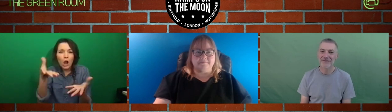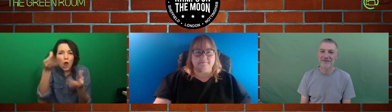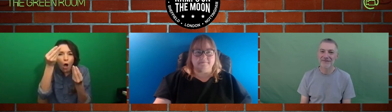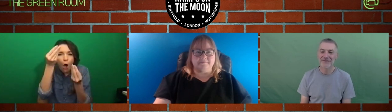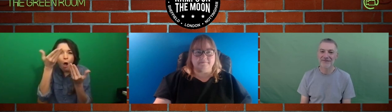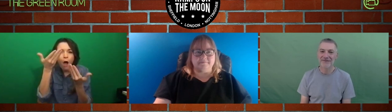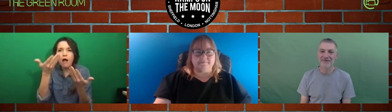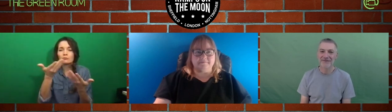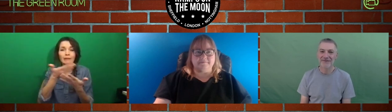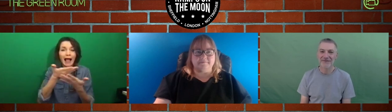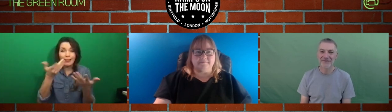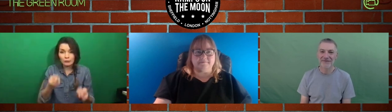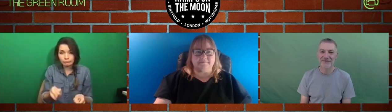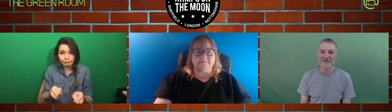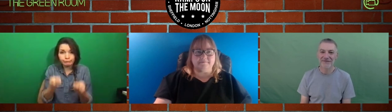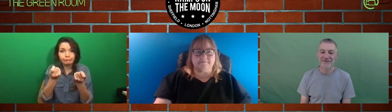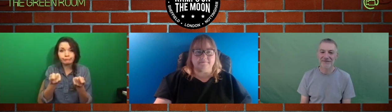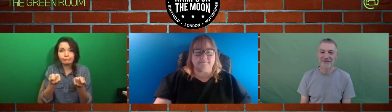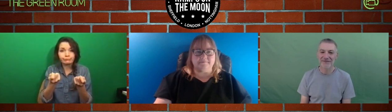share with us about your experience?